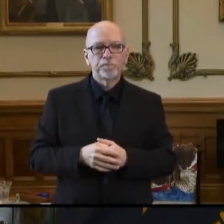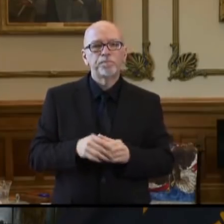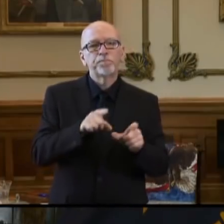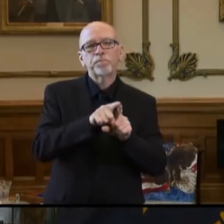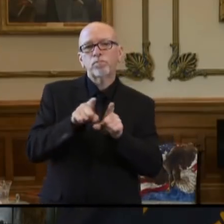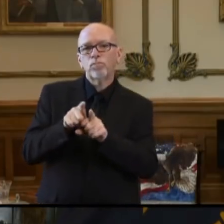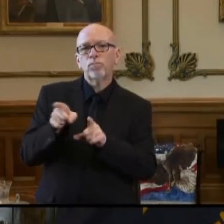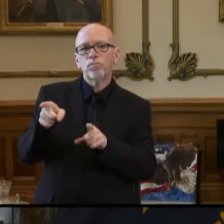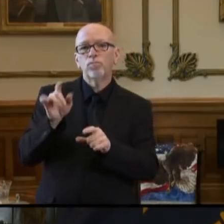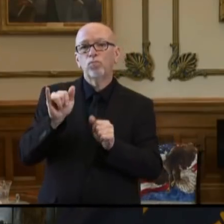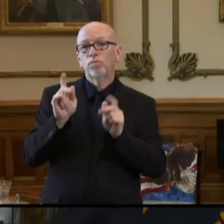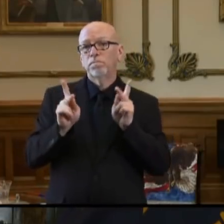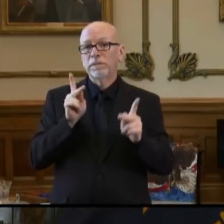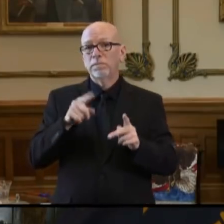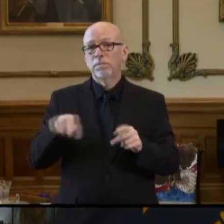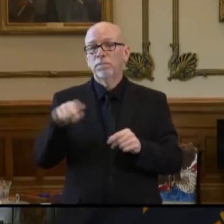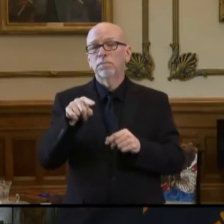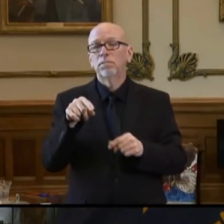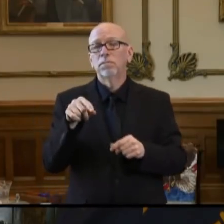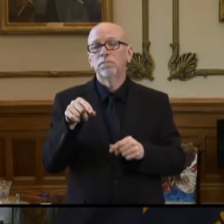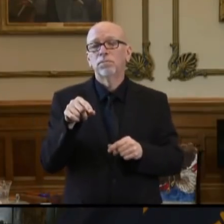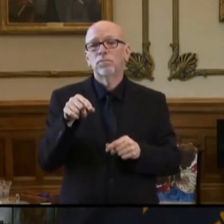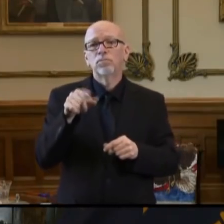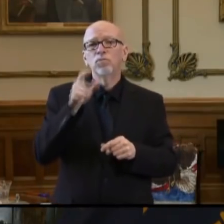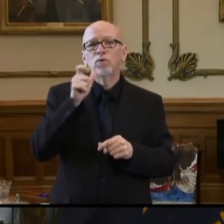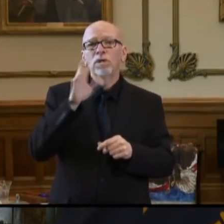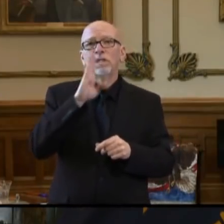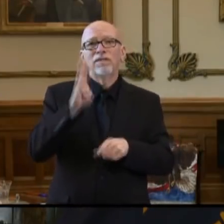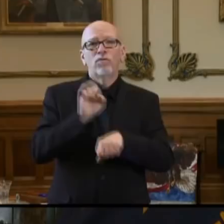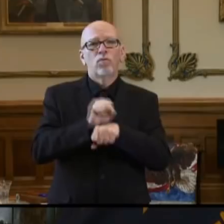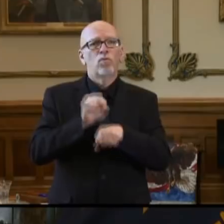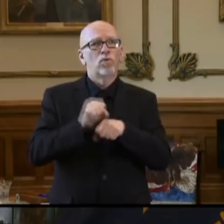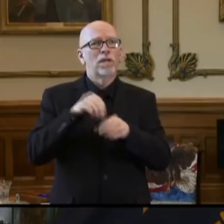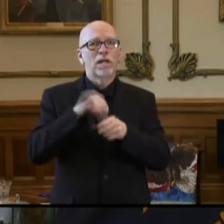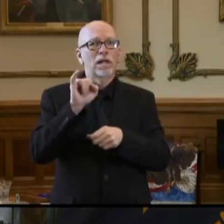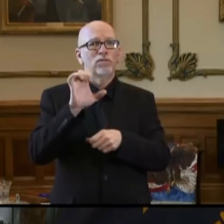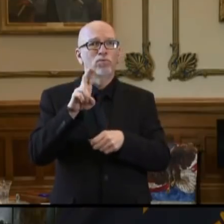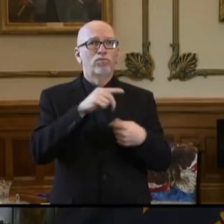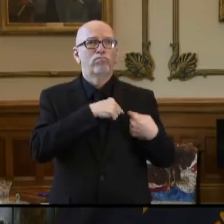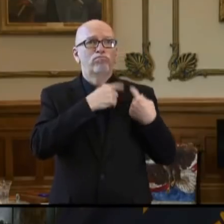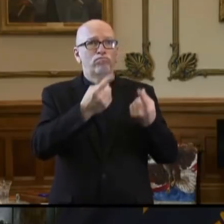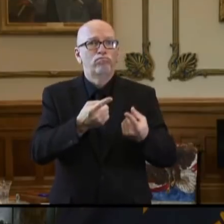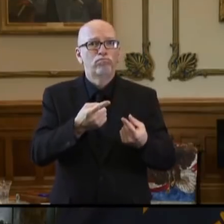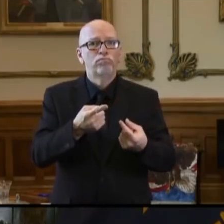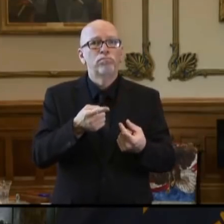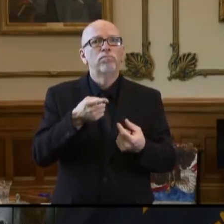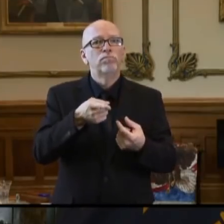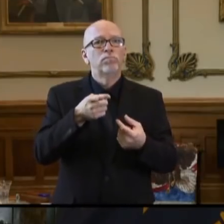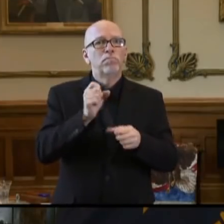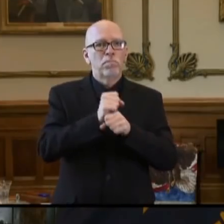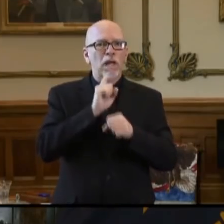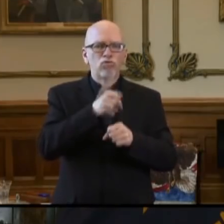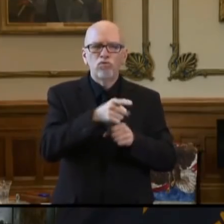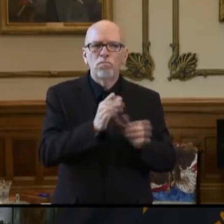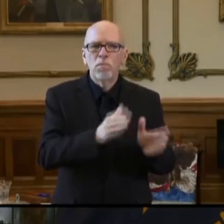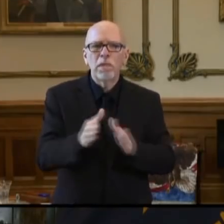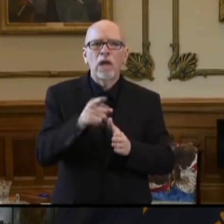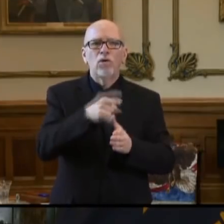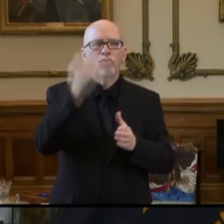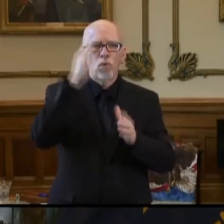TAKEN OUT OF COMMISSION. IN ADDITION TO THAT, WE ARE TAKING THOSE INDIVIDUALS WHO HAVE NOT